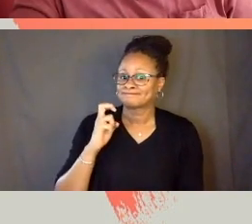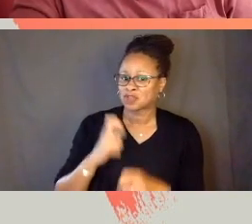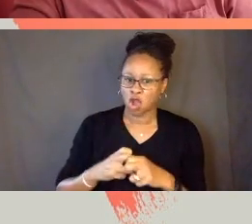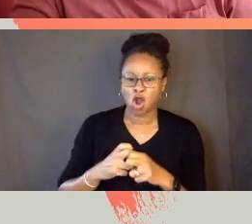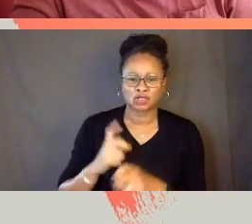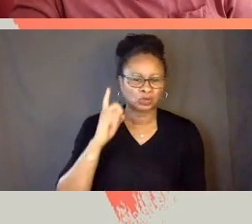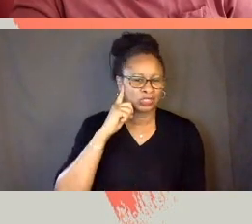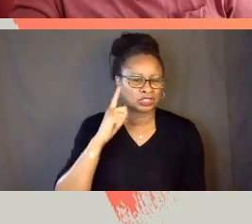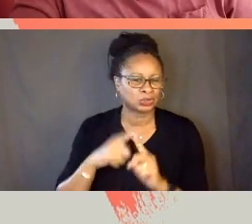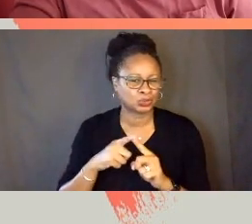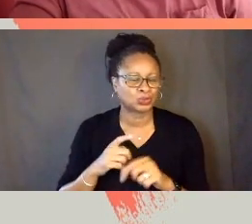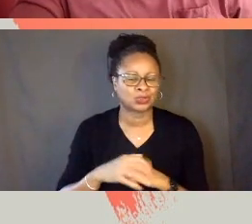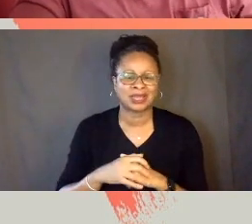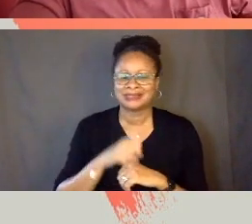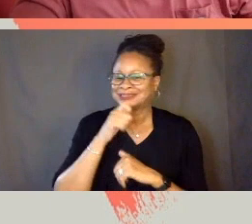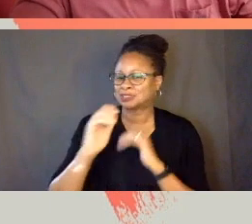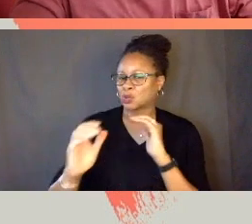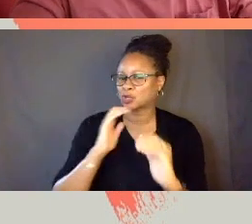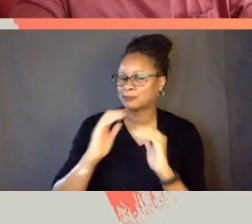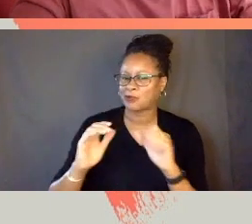I think they don't communicate the full spectrum